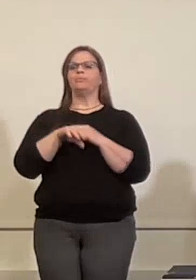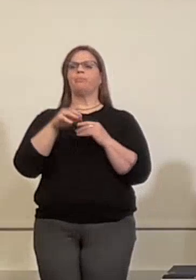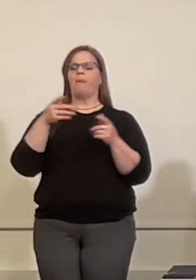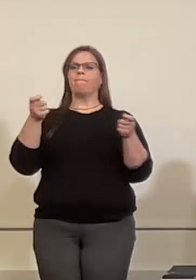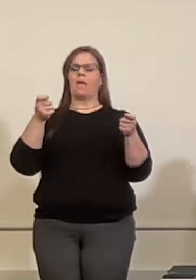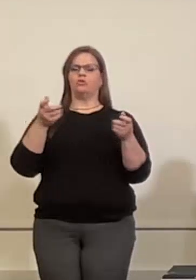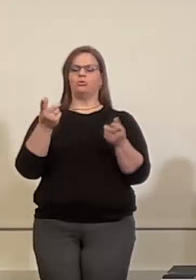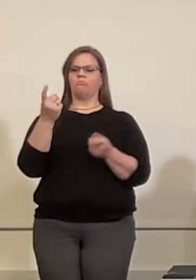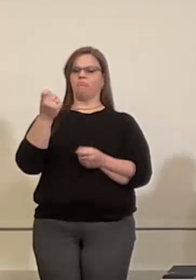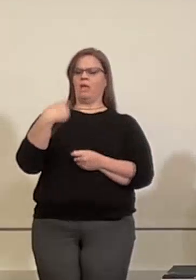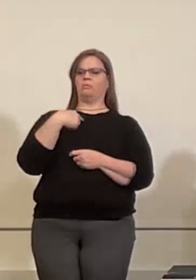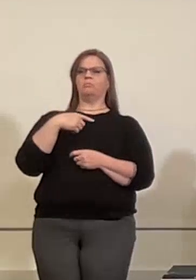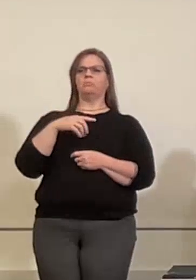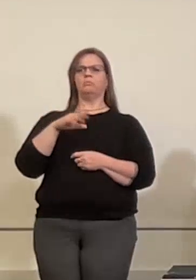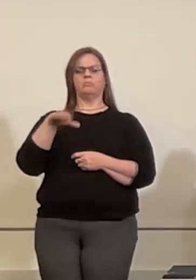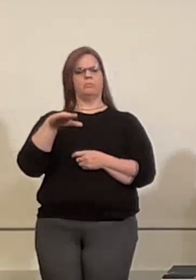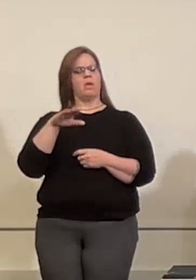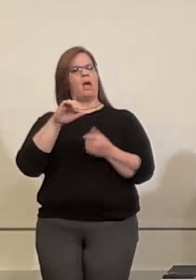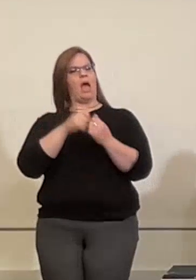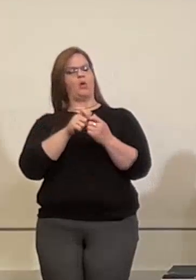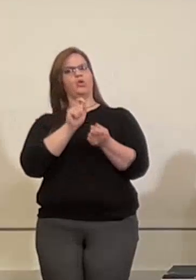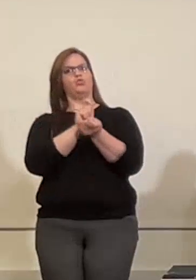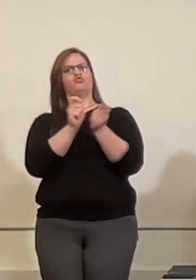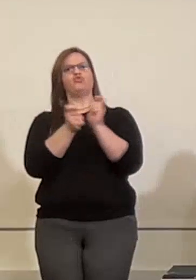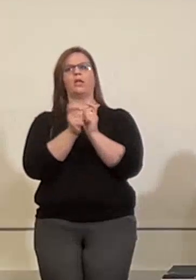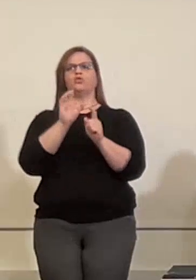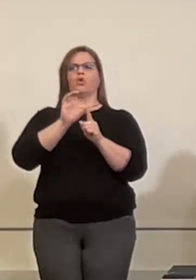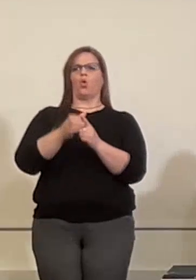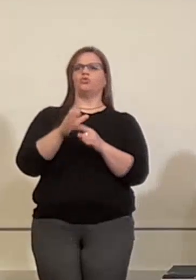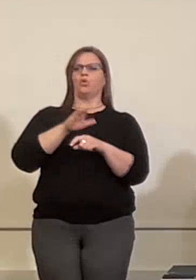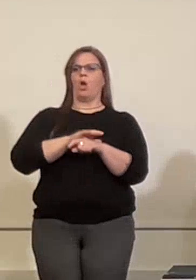you change the culture in the team about accessibility? How will you change that?